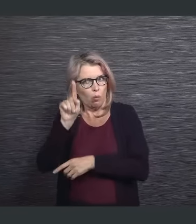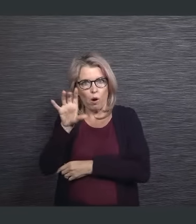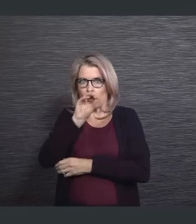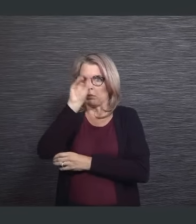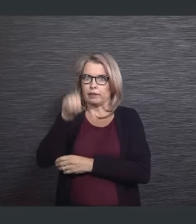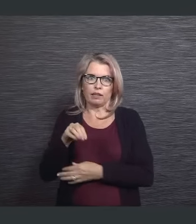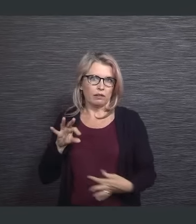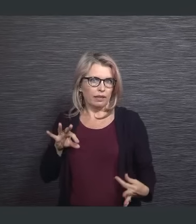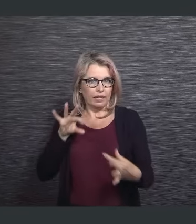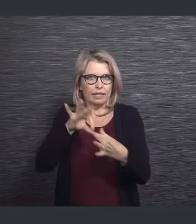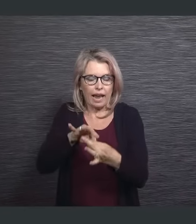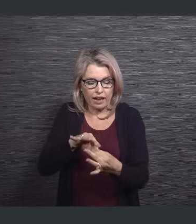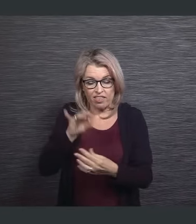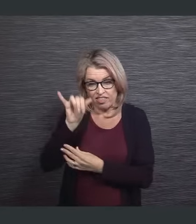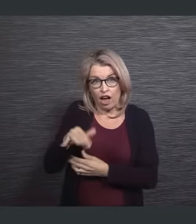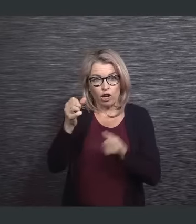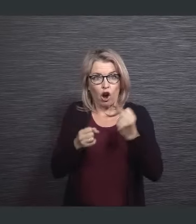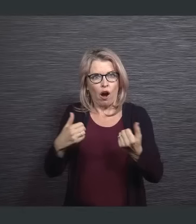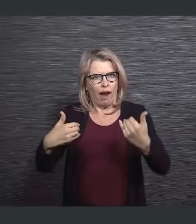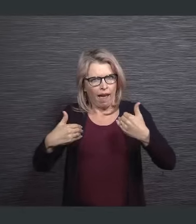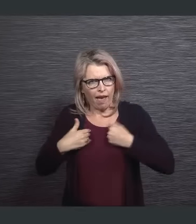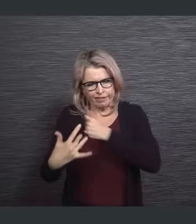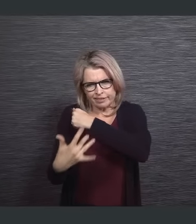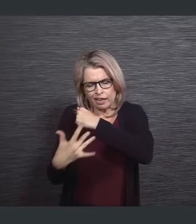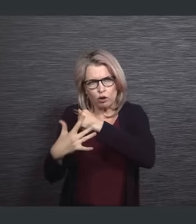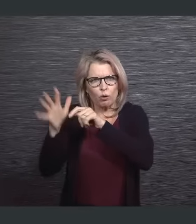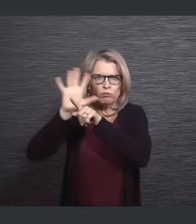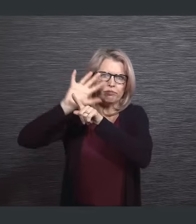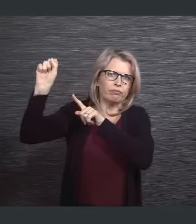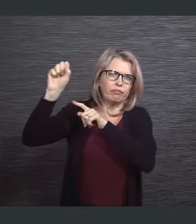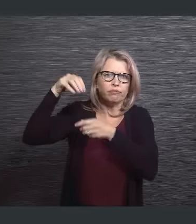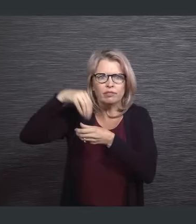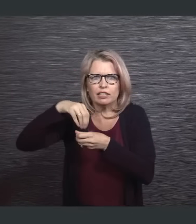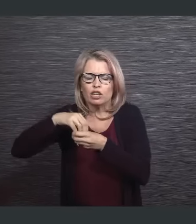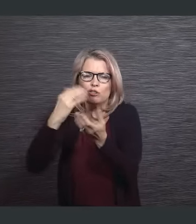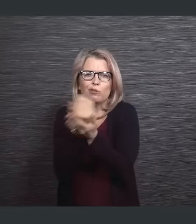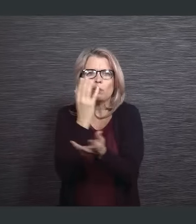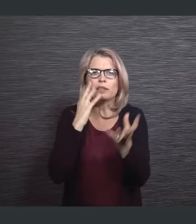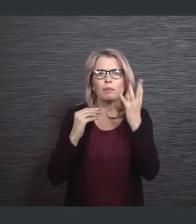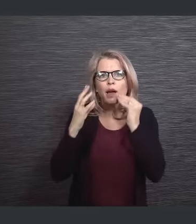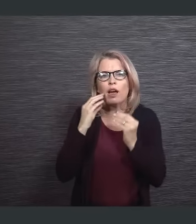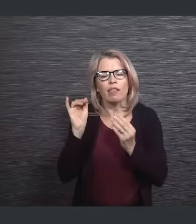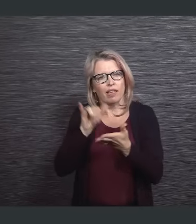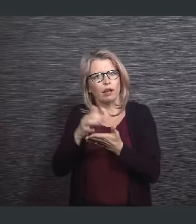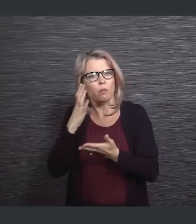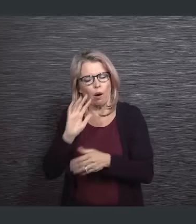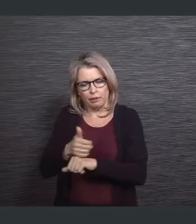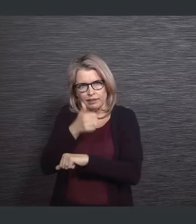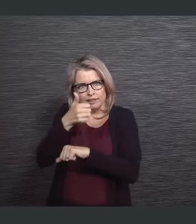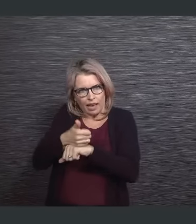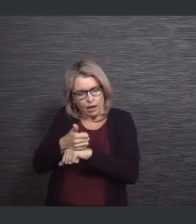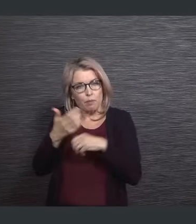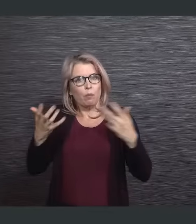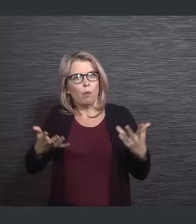it is intelligent, and it has completely new experiences. That's why we set ourselves to create this platform.